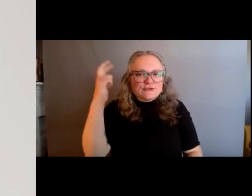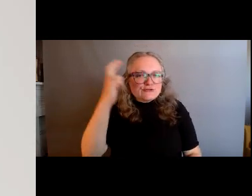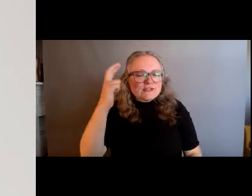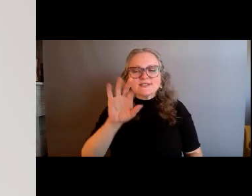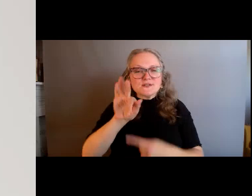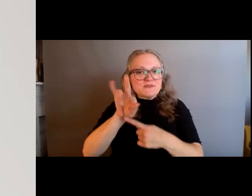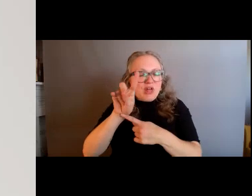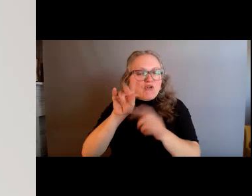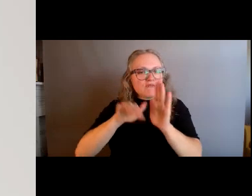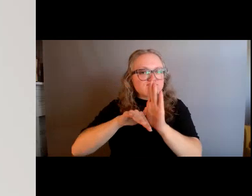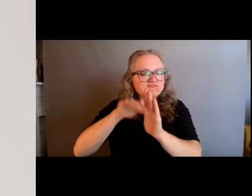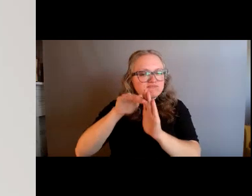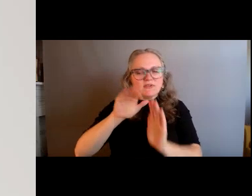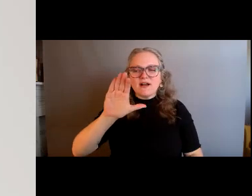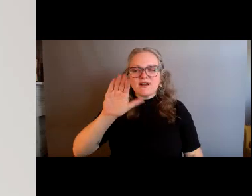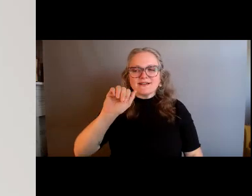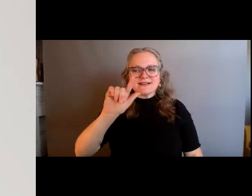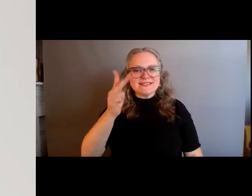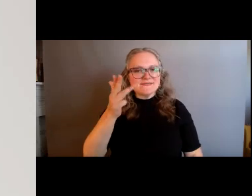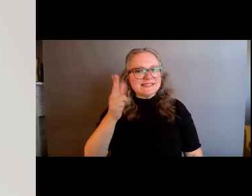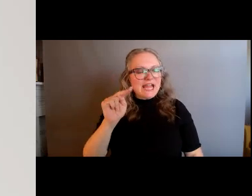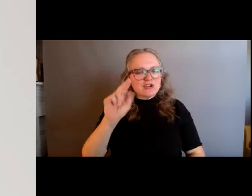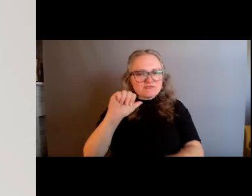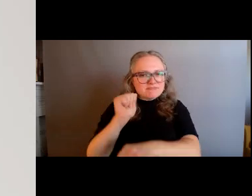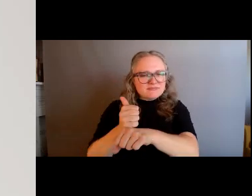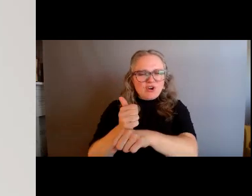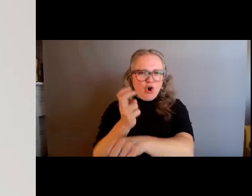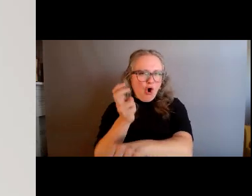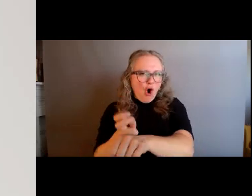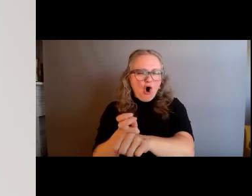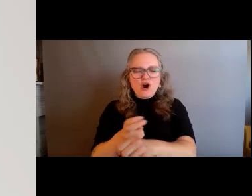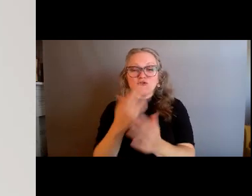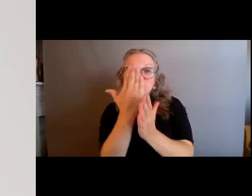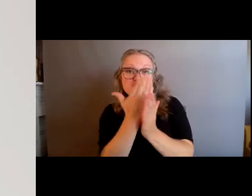Calcification cracking on? It's it's, it's hardening over the bones.